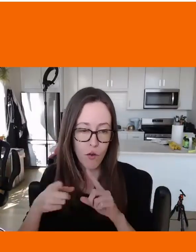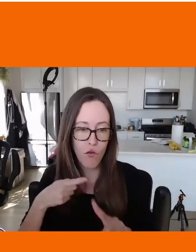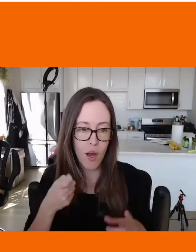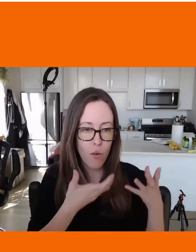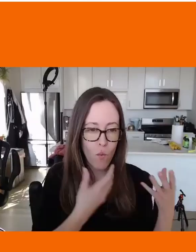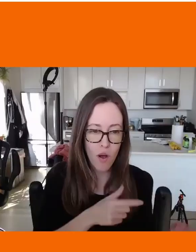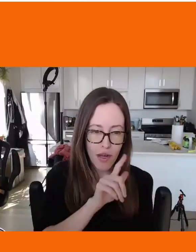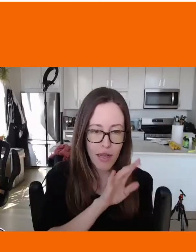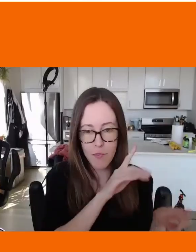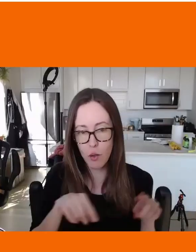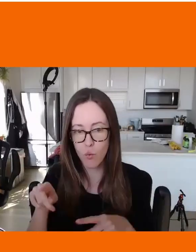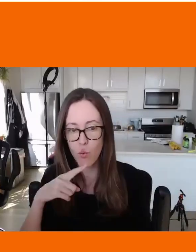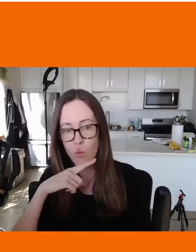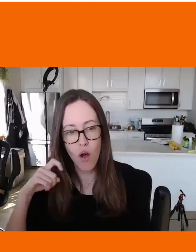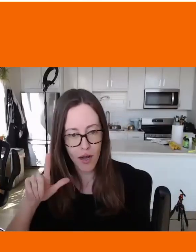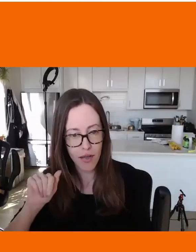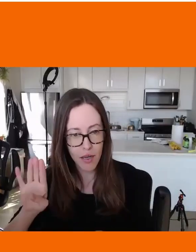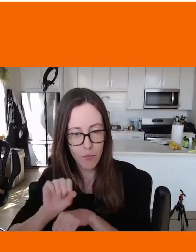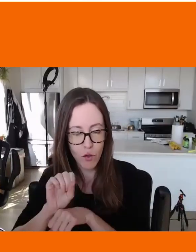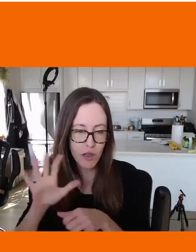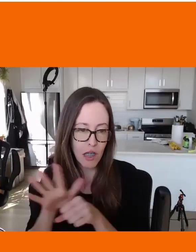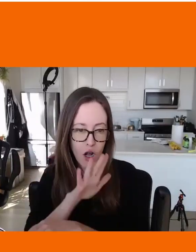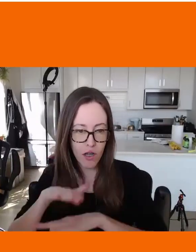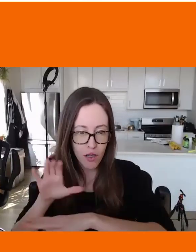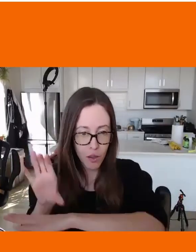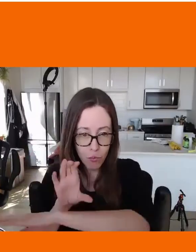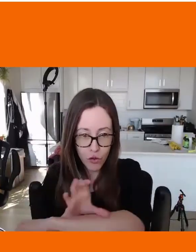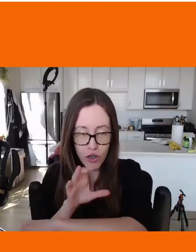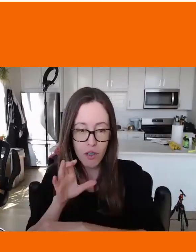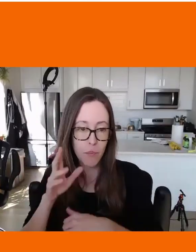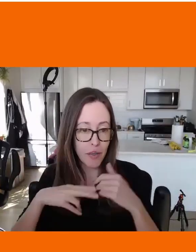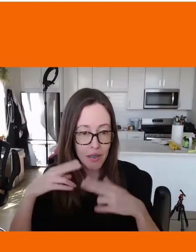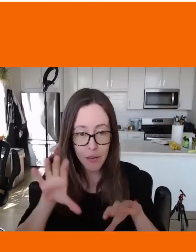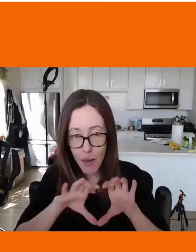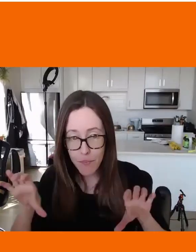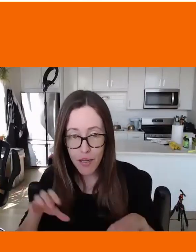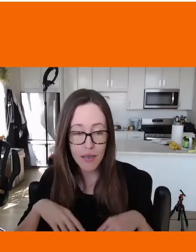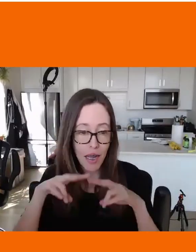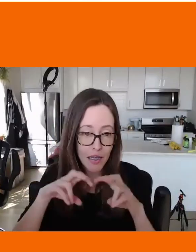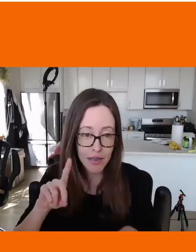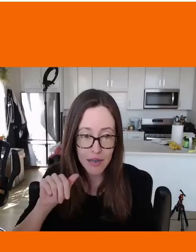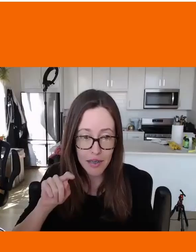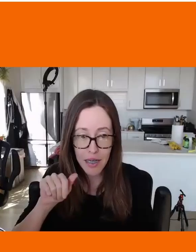That's where I transitioned from wet lab work to dry lab work, where everything was on the computer, building pipelines,